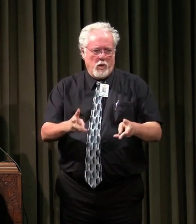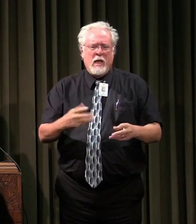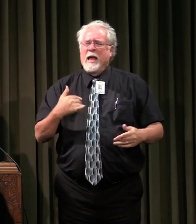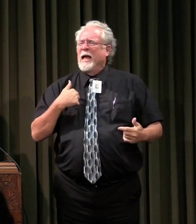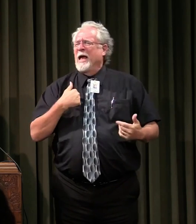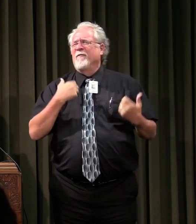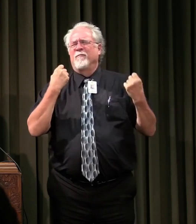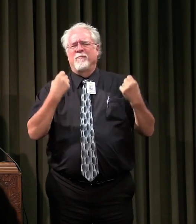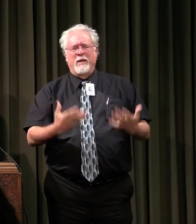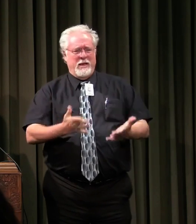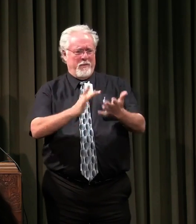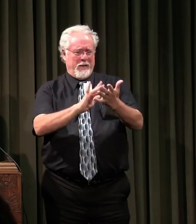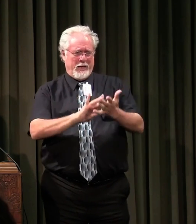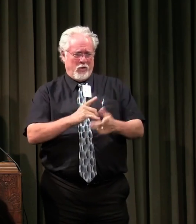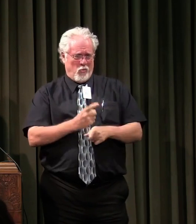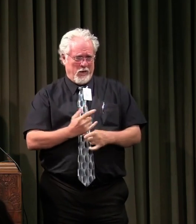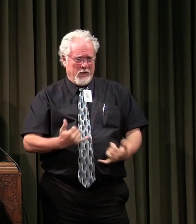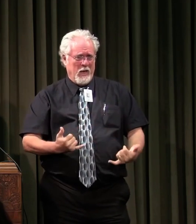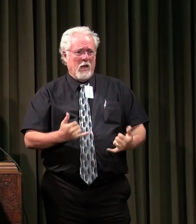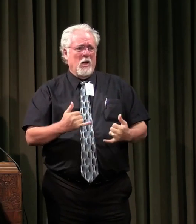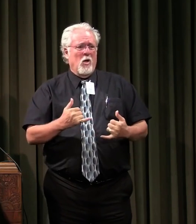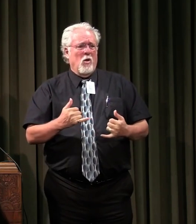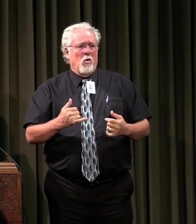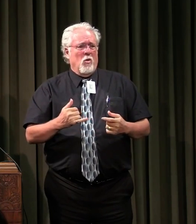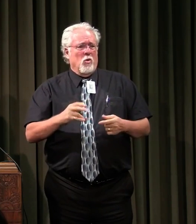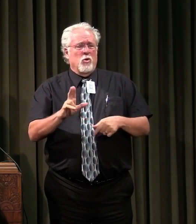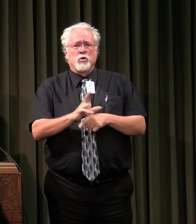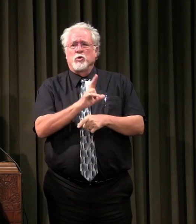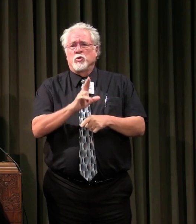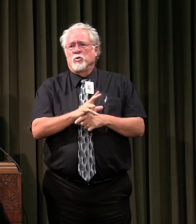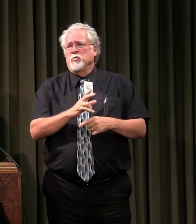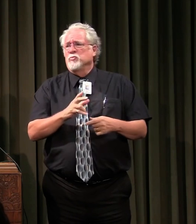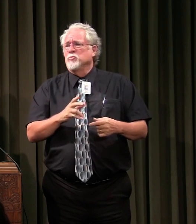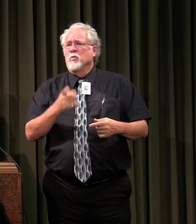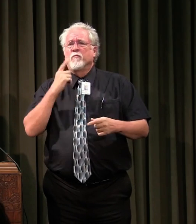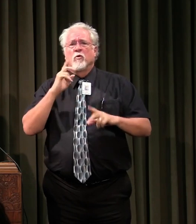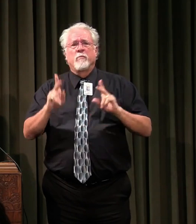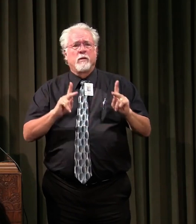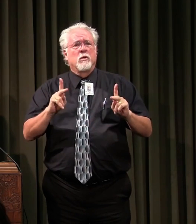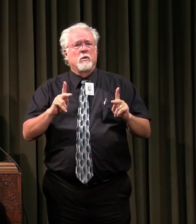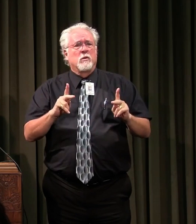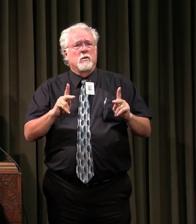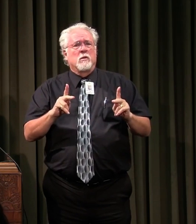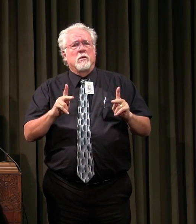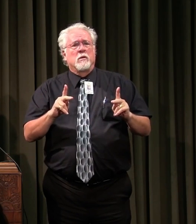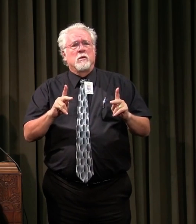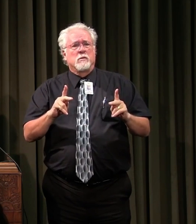medications right now that are used for people that are the basis of which are